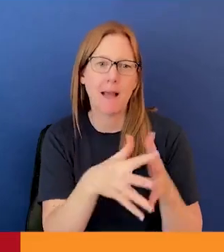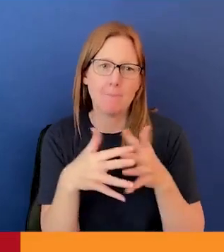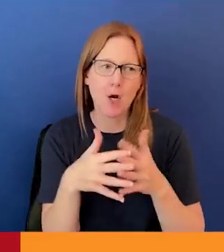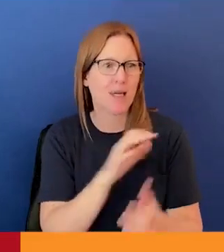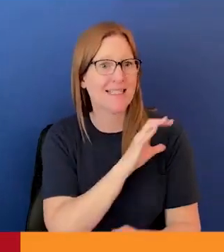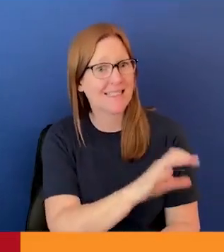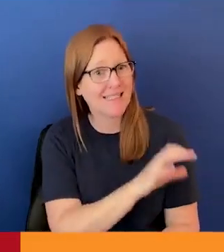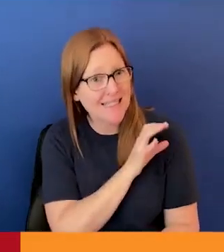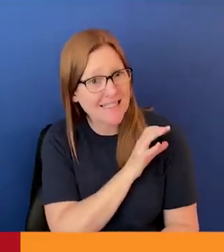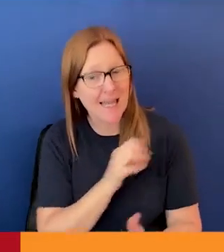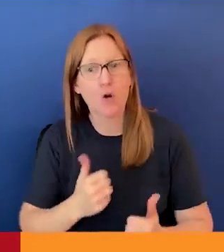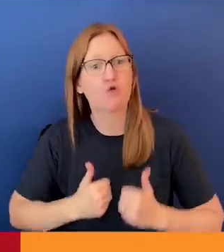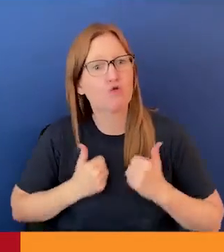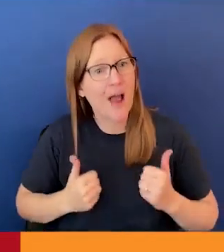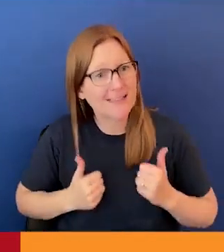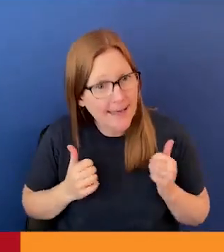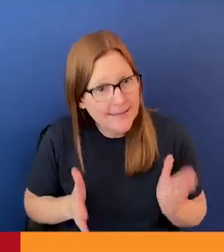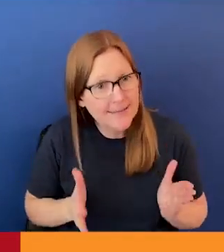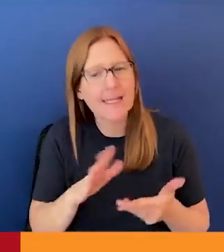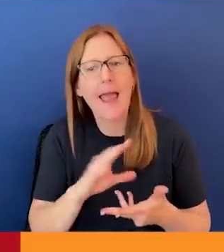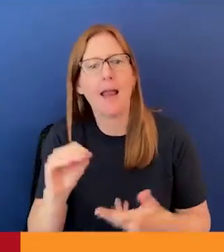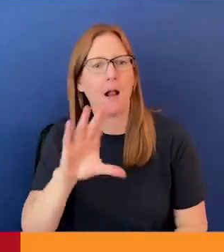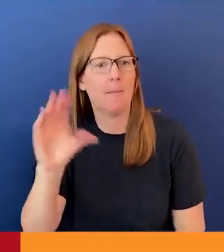So we cannot receive submissions from any foreign entities.